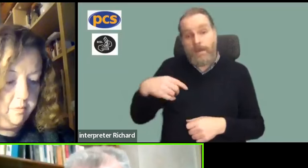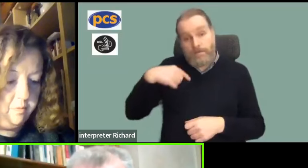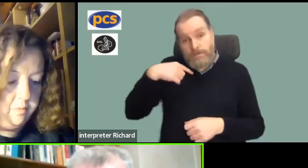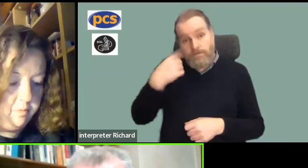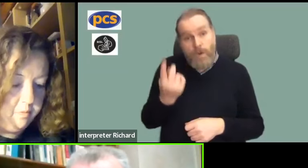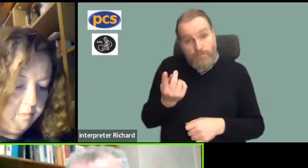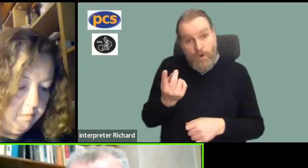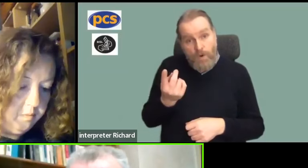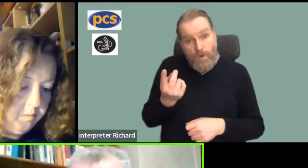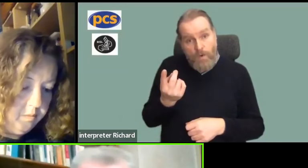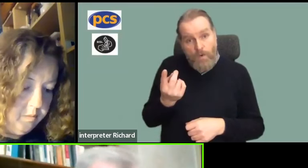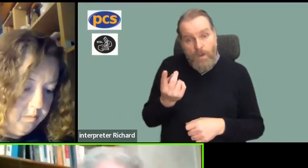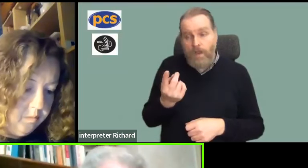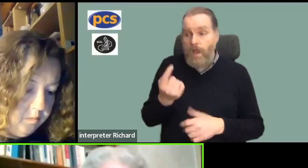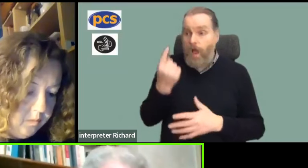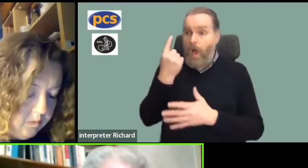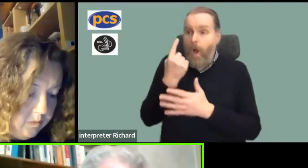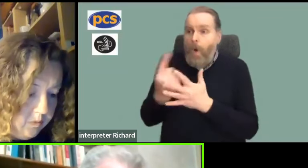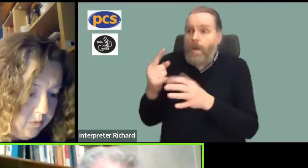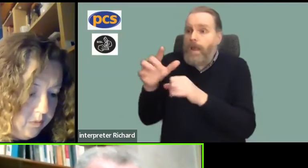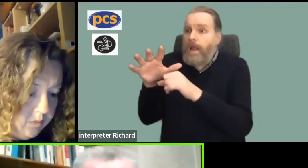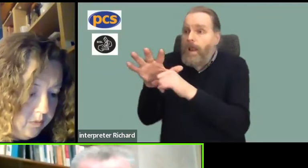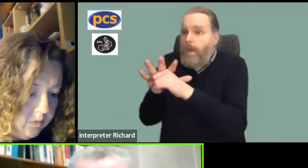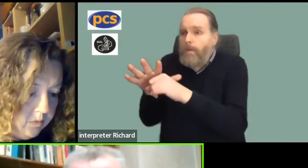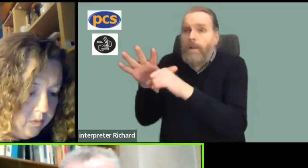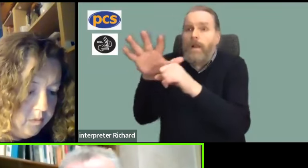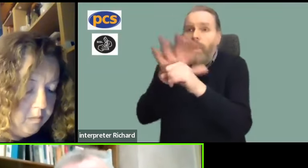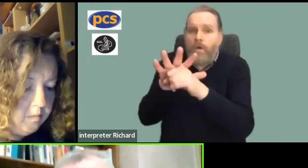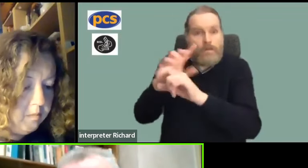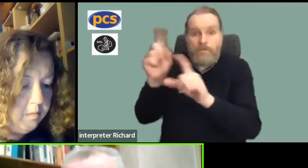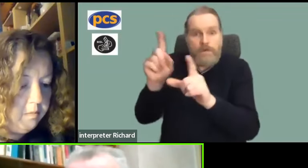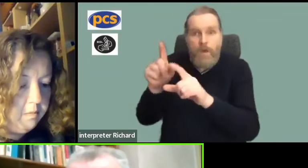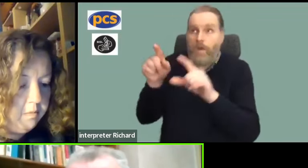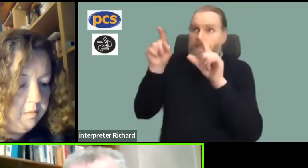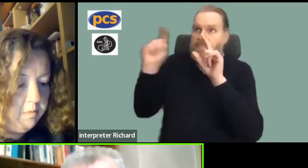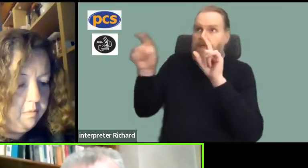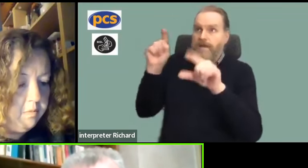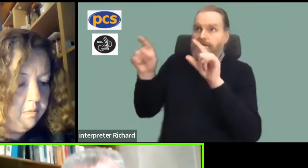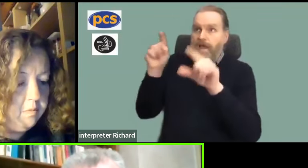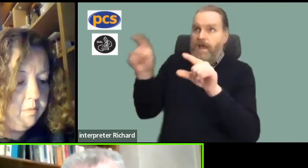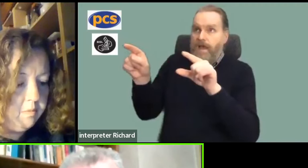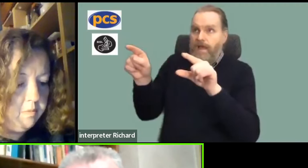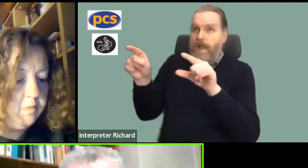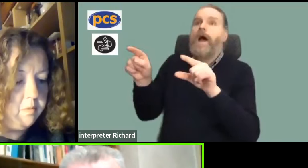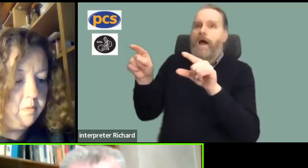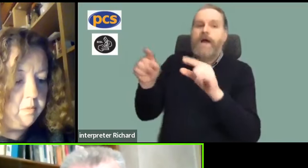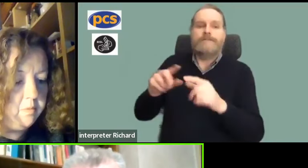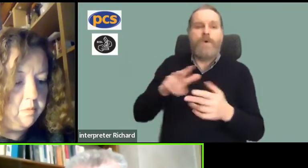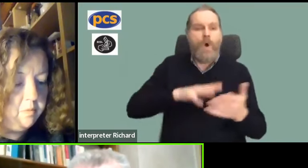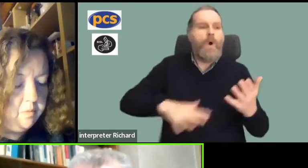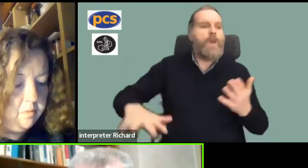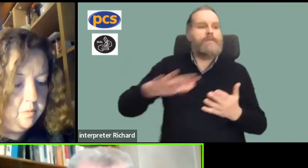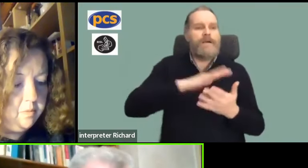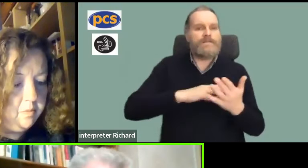tomorrow, not local strikes. They're on behalf of all of of us and as part of a trade union movement that is increasingly telling the